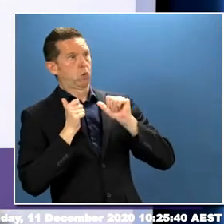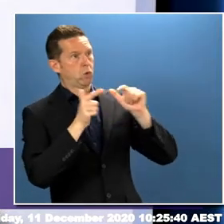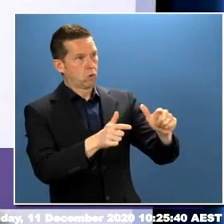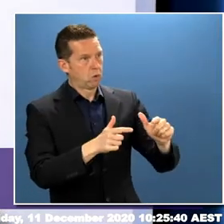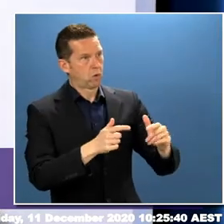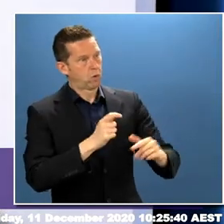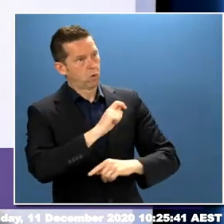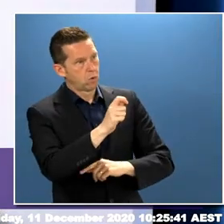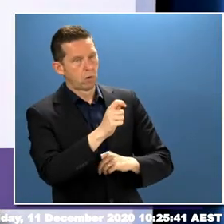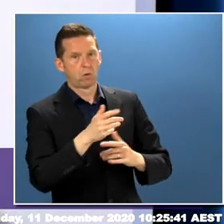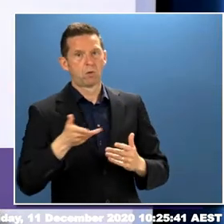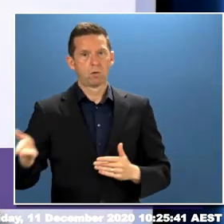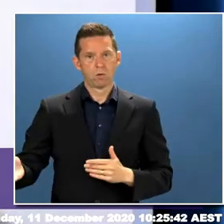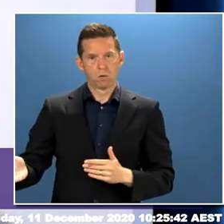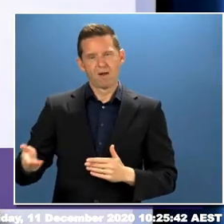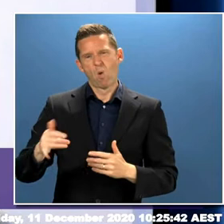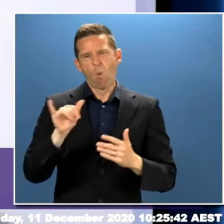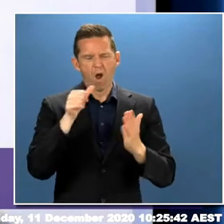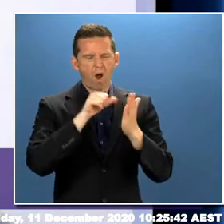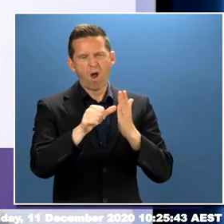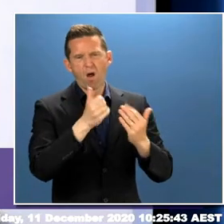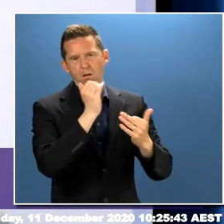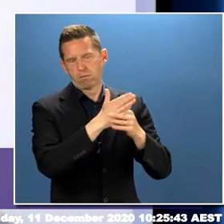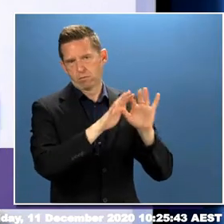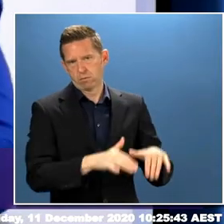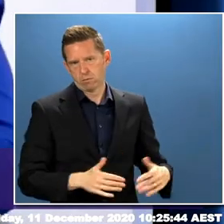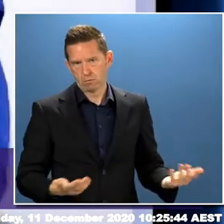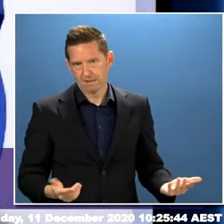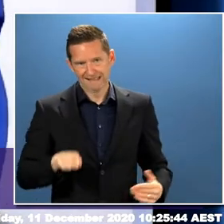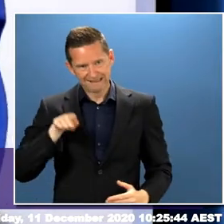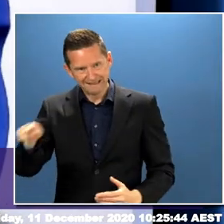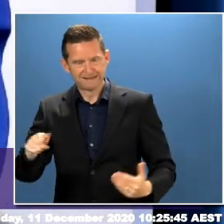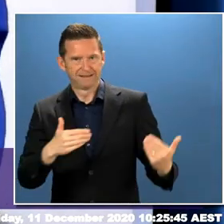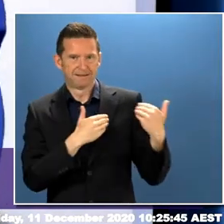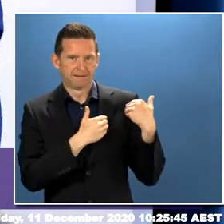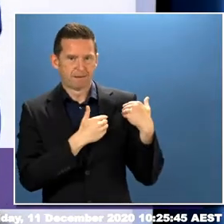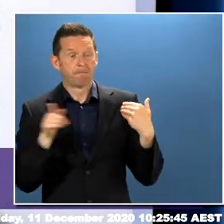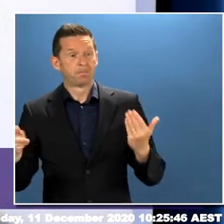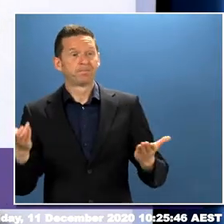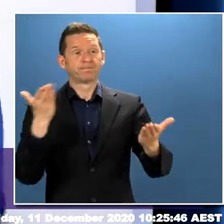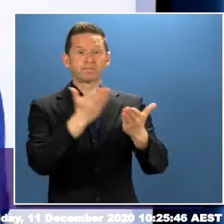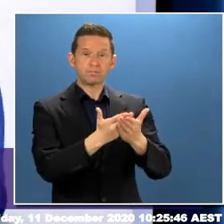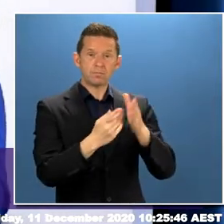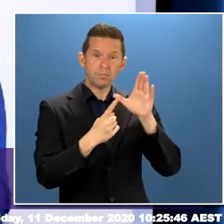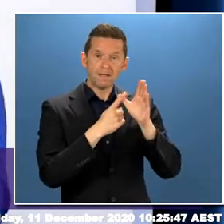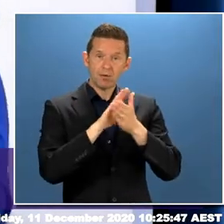So they don't physically have to go, but they can do something online or write a letter. So a complaint goes in to the Human Rights Commission, somebody says,